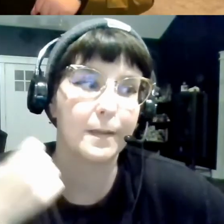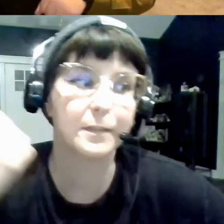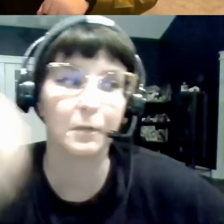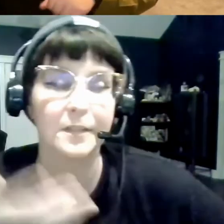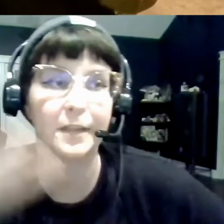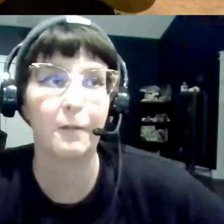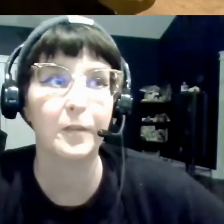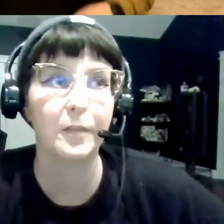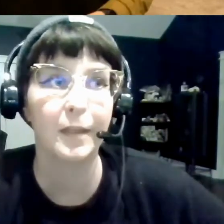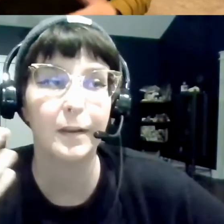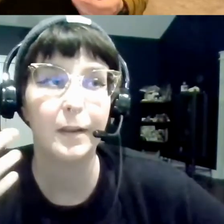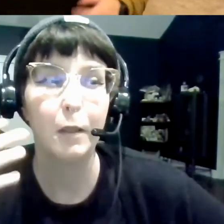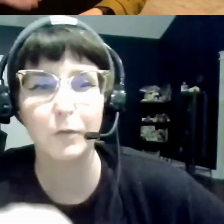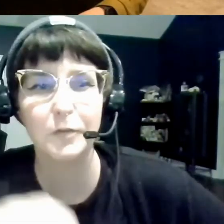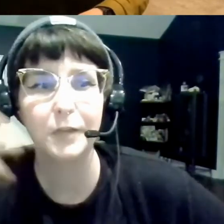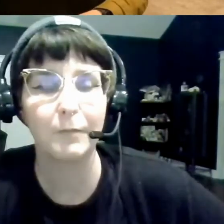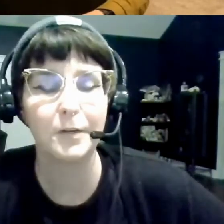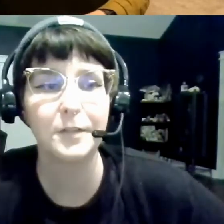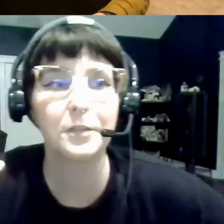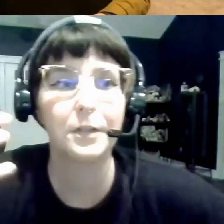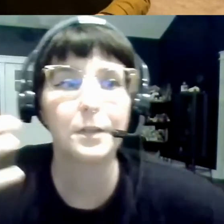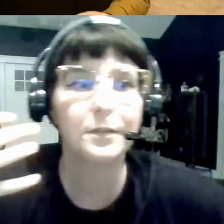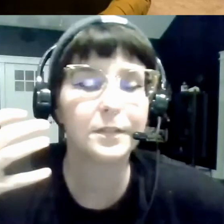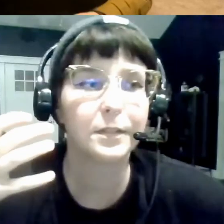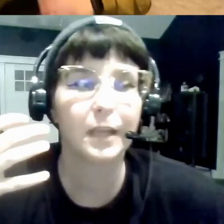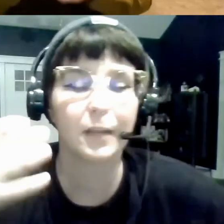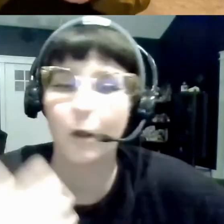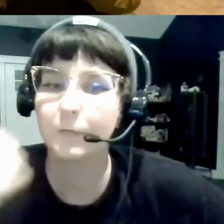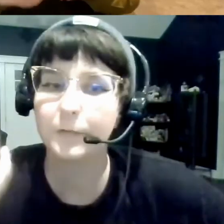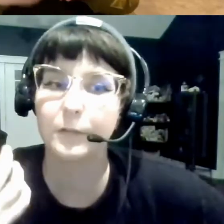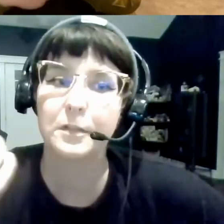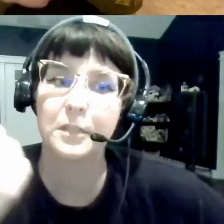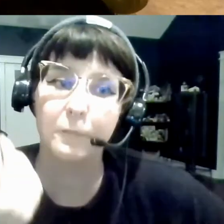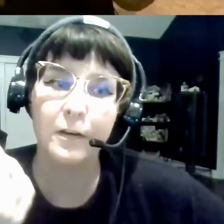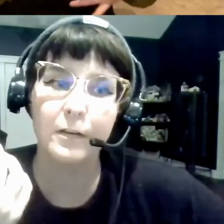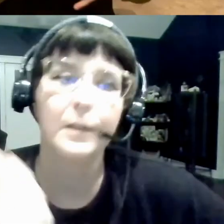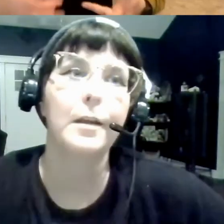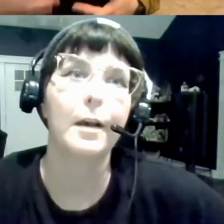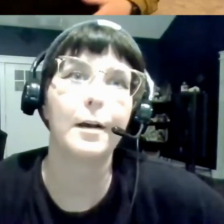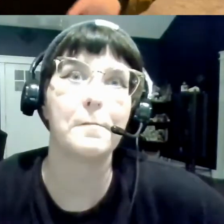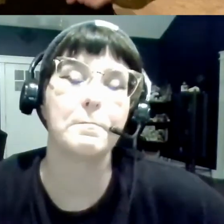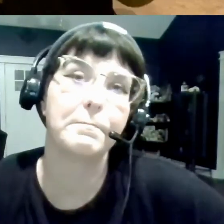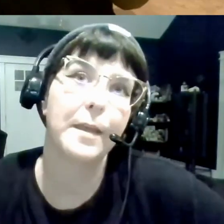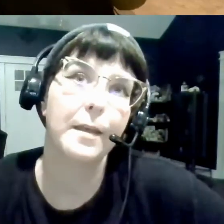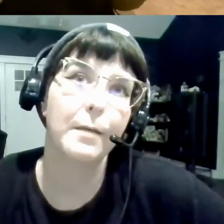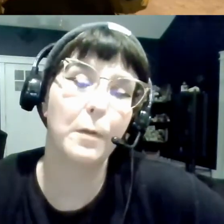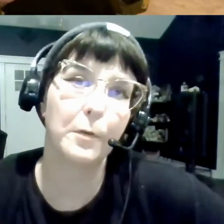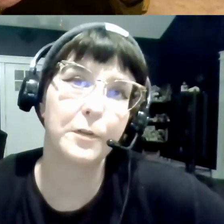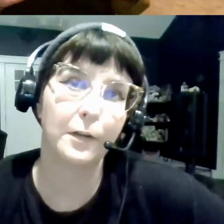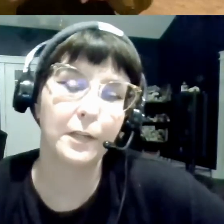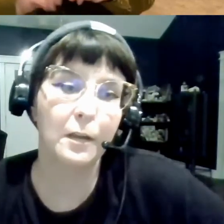as well as Afton that those conversations can often look different when we're talking